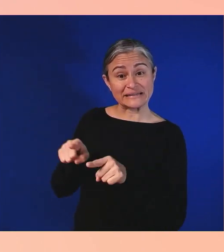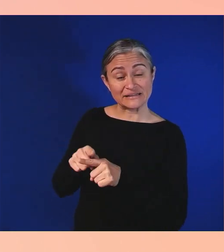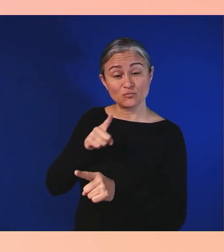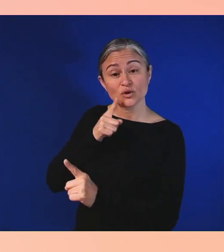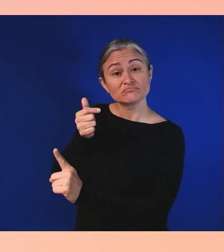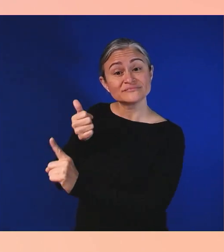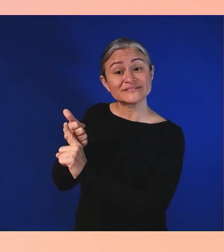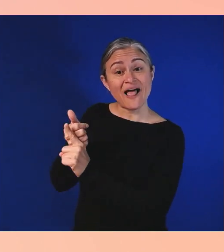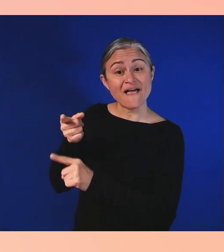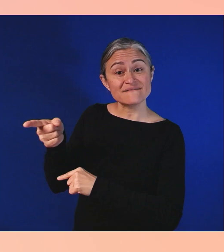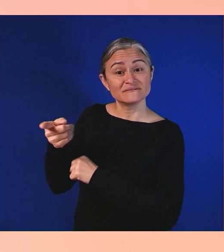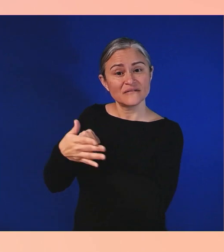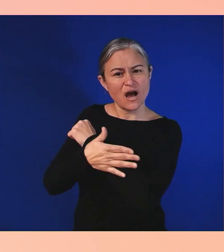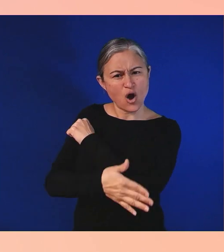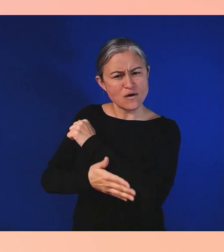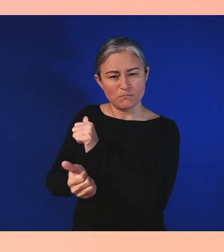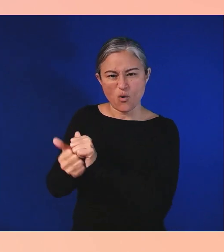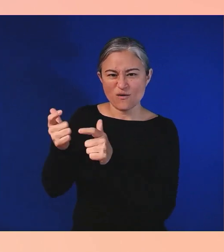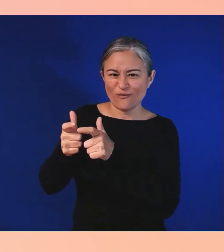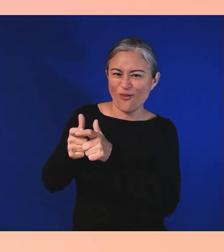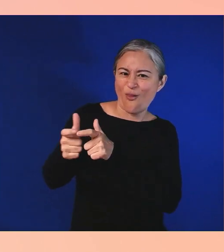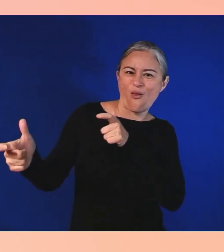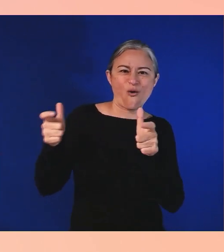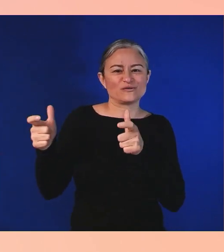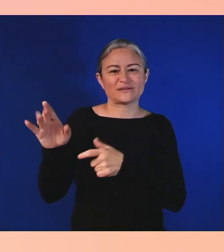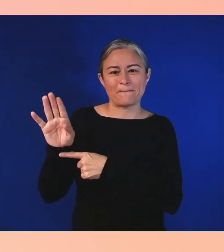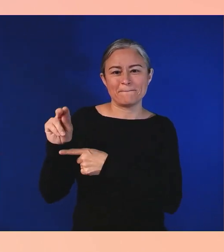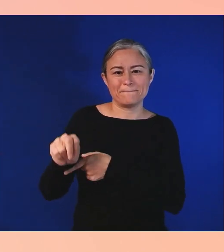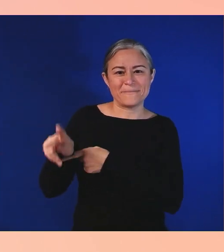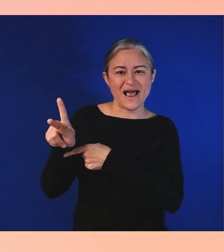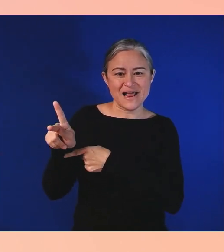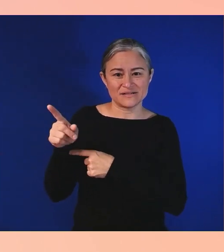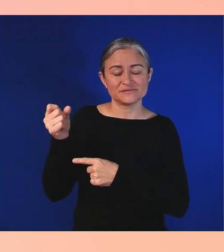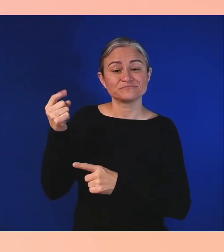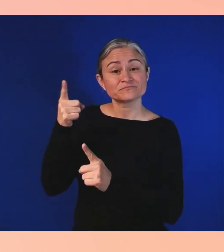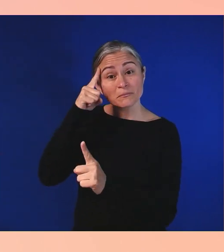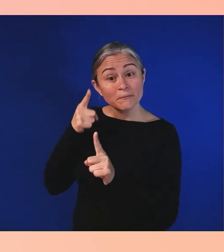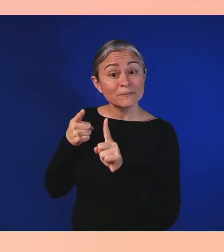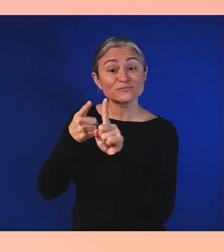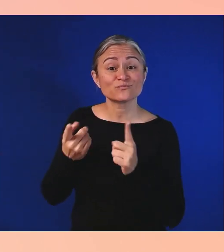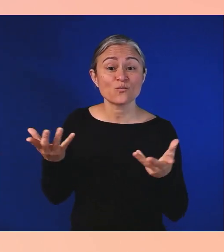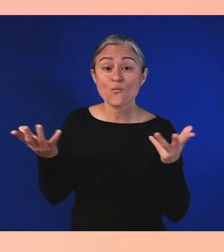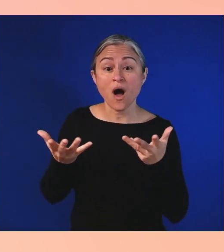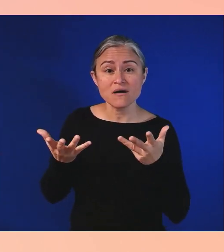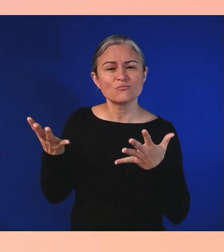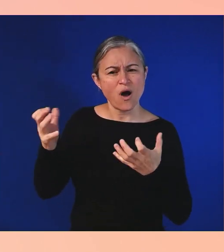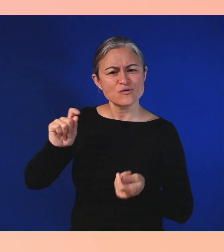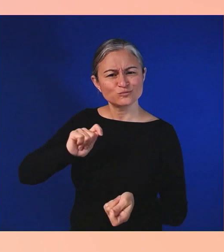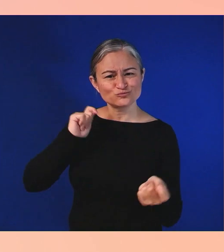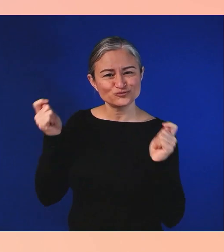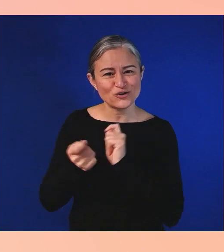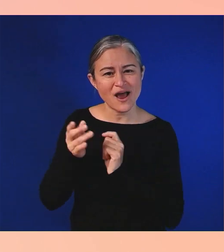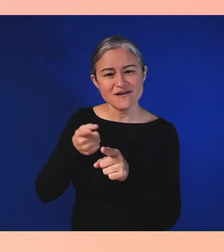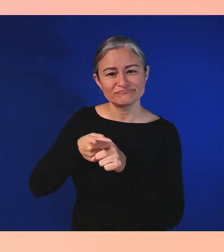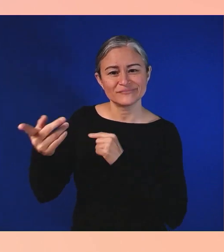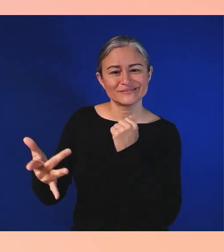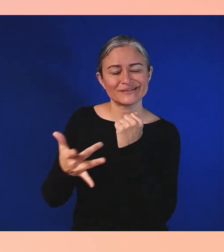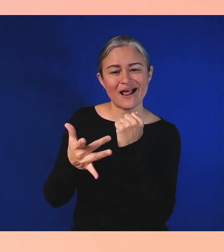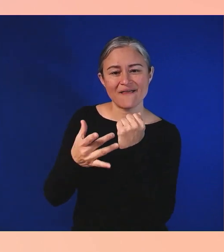the financial industry through technical innovations. My role here is to market the digital and transaction banking products